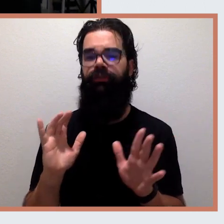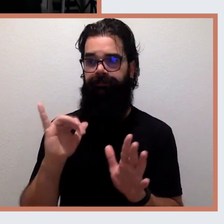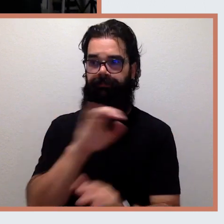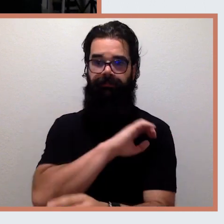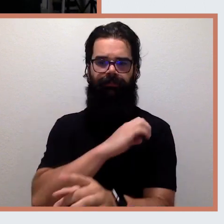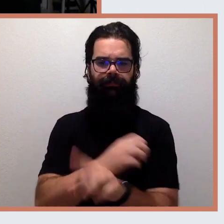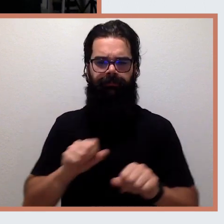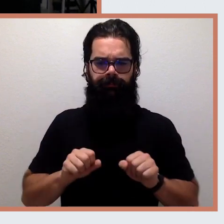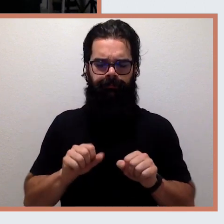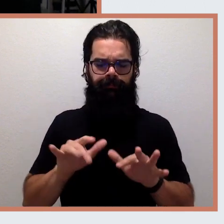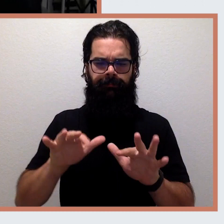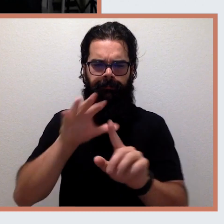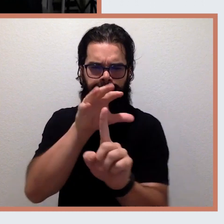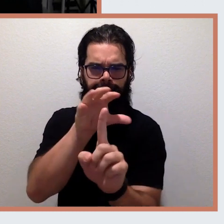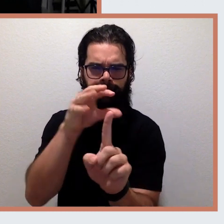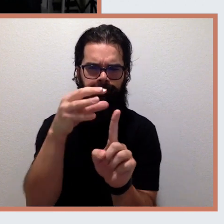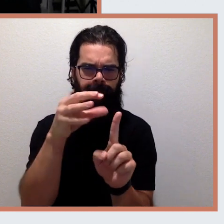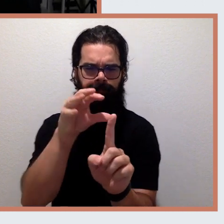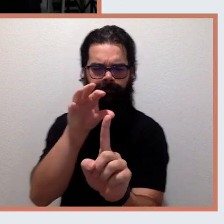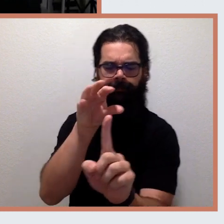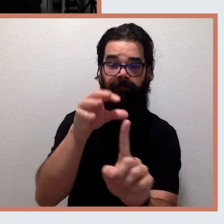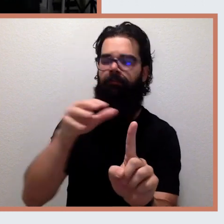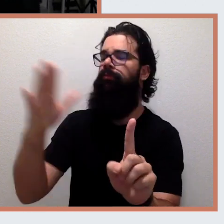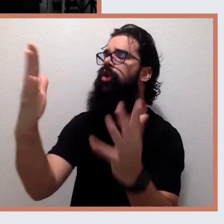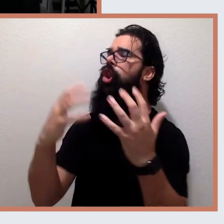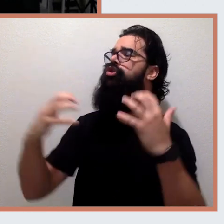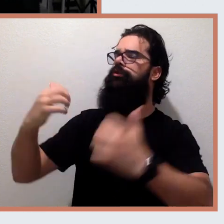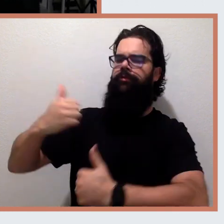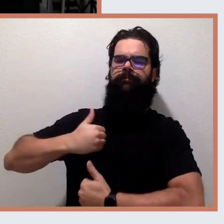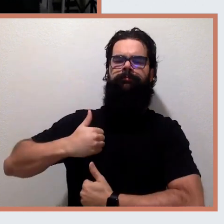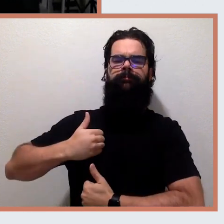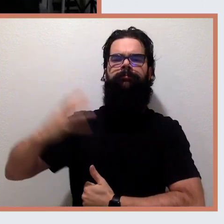so then when that energy was shared on camera, so many veterans who watch the show are like,